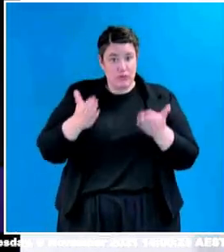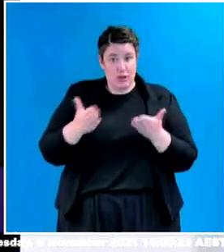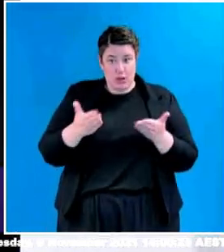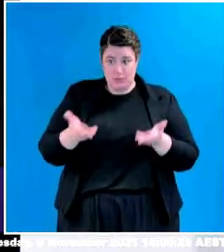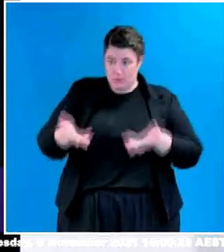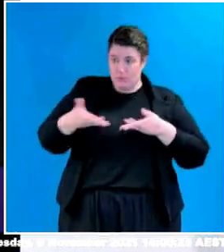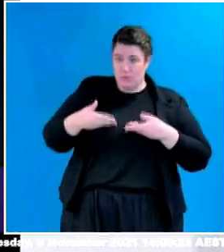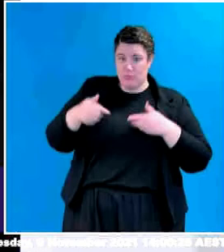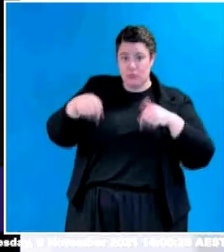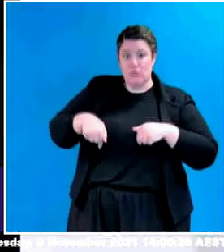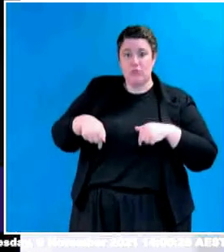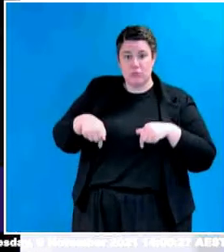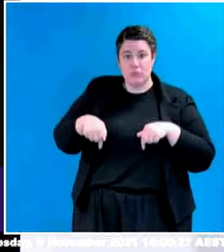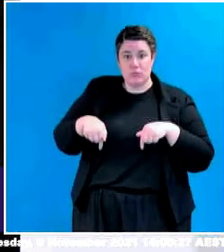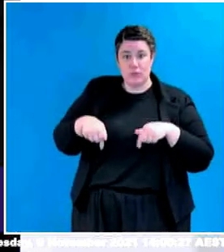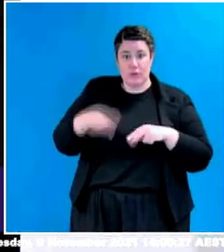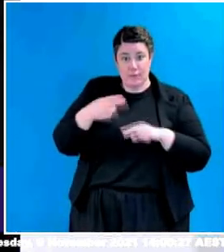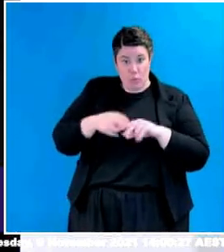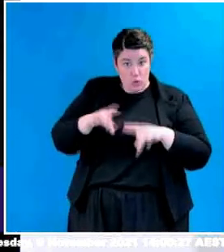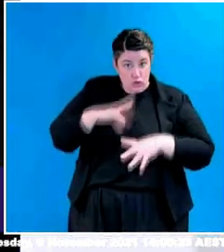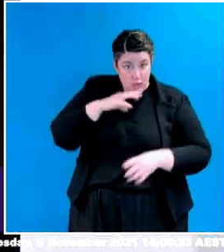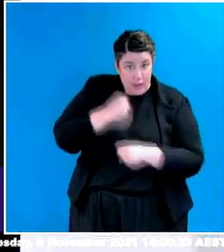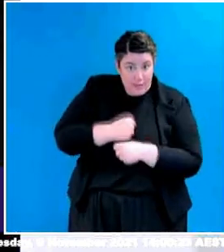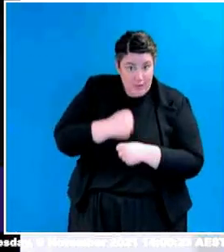Commission on behalf of the Australian Government?